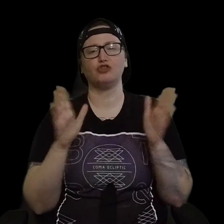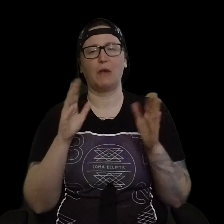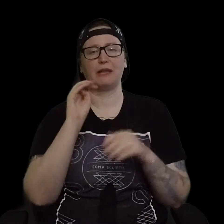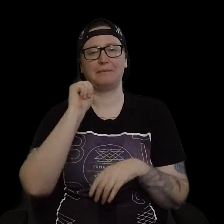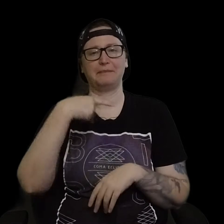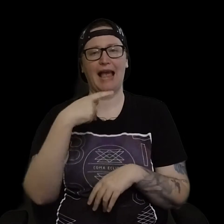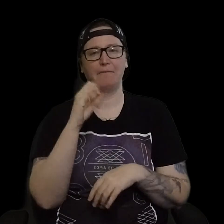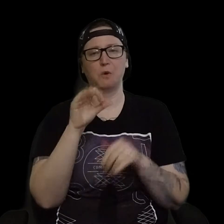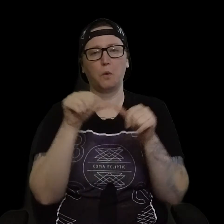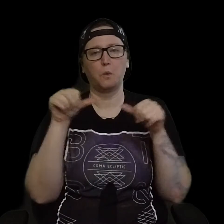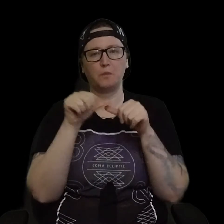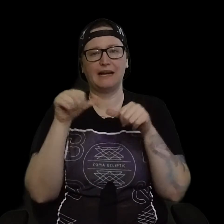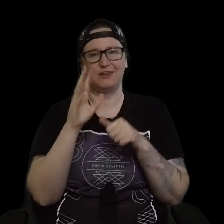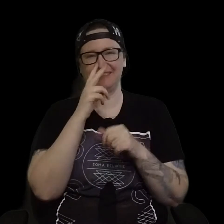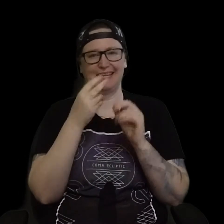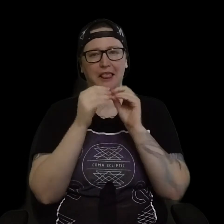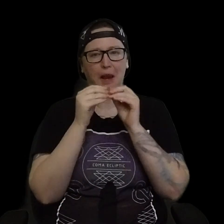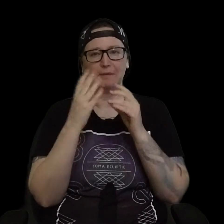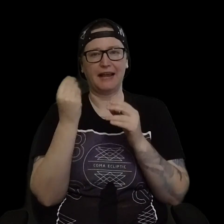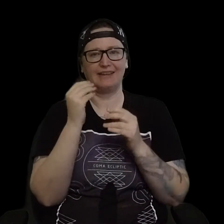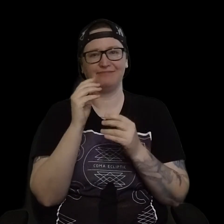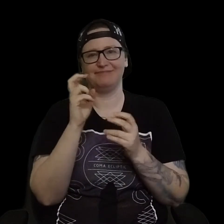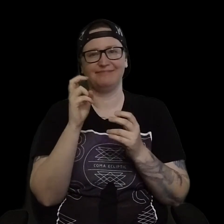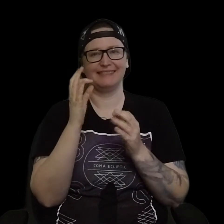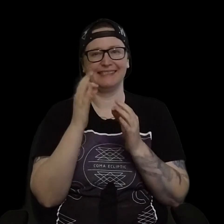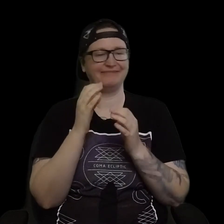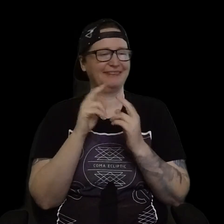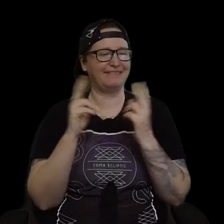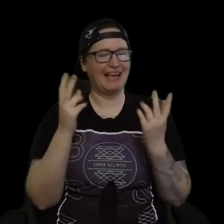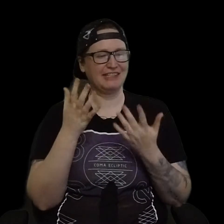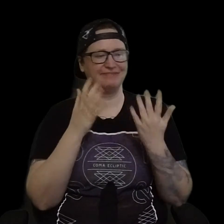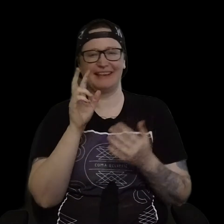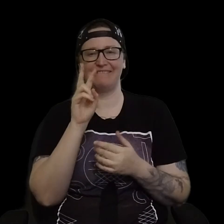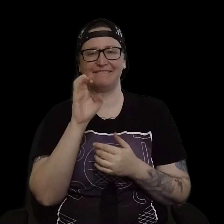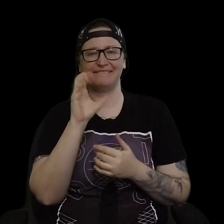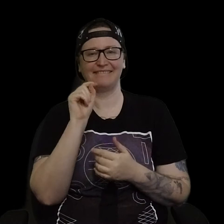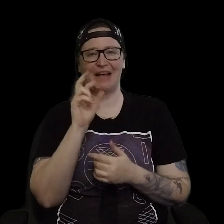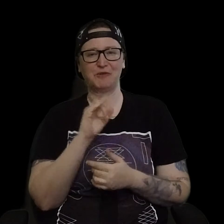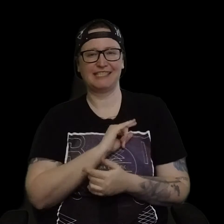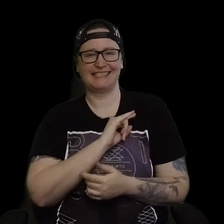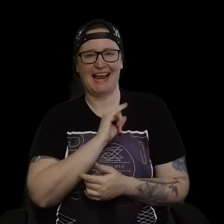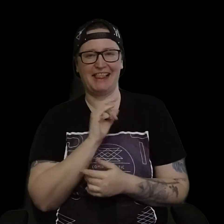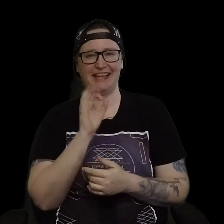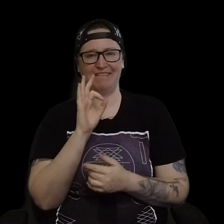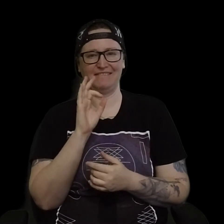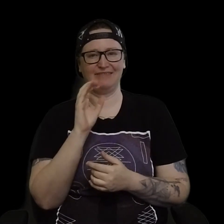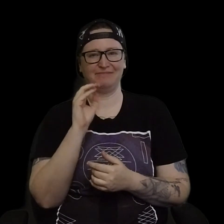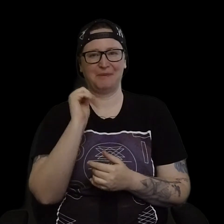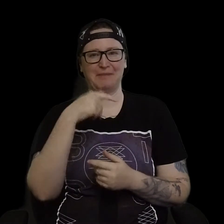is a general map of the location you can see the numbers are very it's very vector style